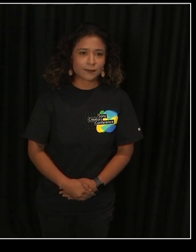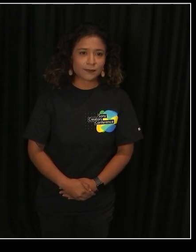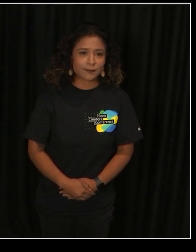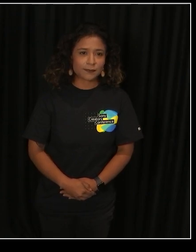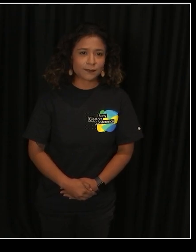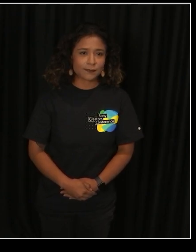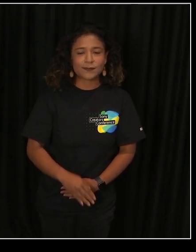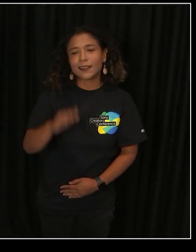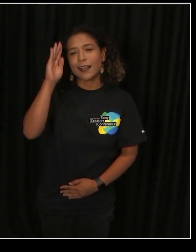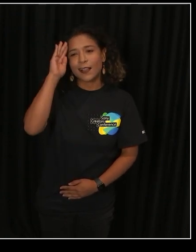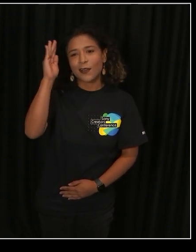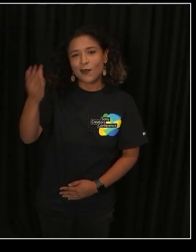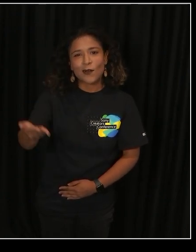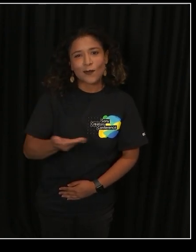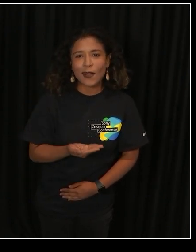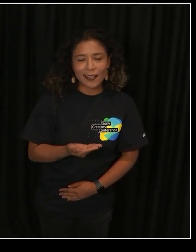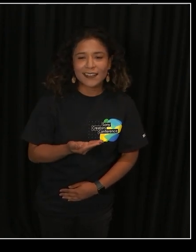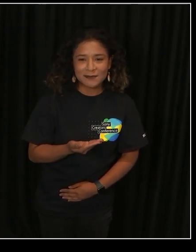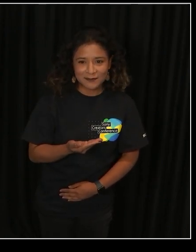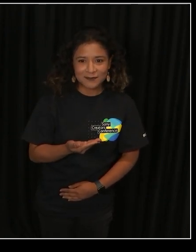Hello and welcome to our... oh thank you.